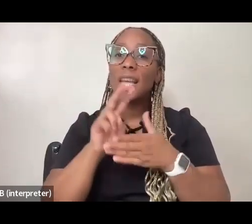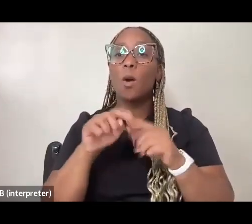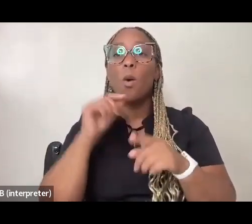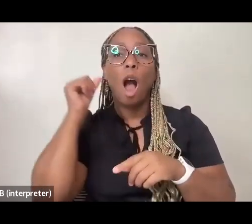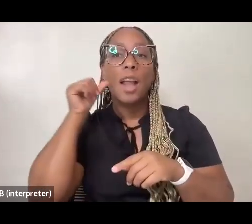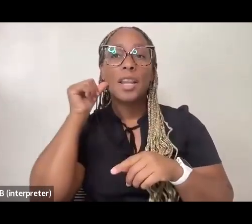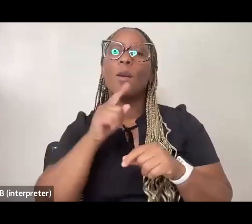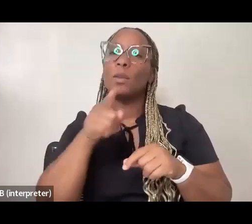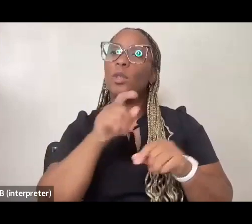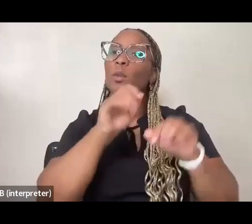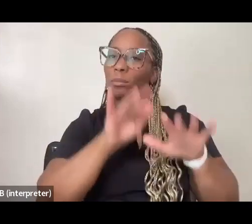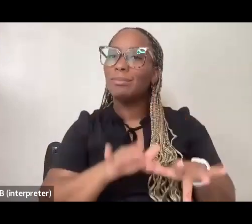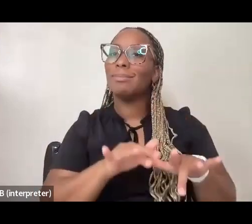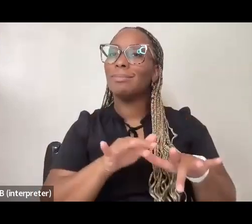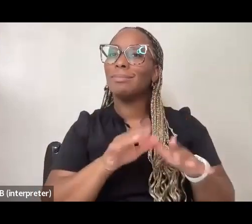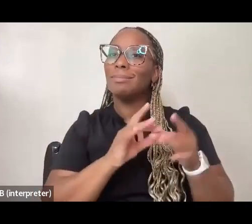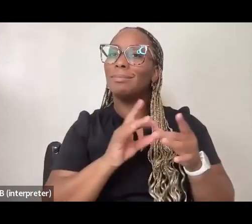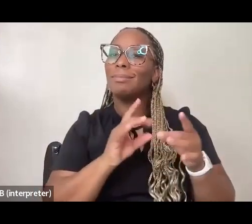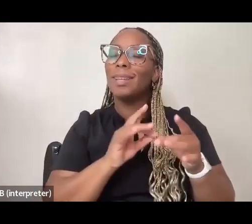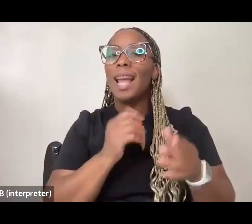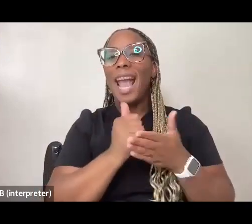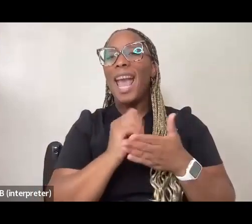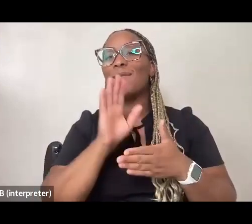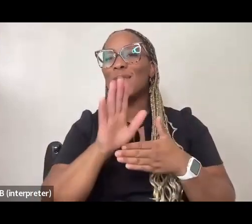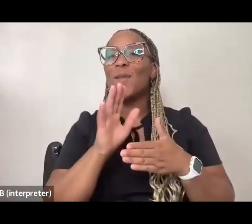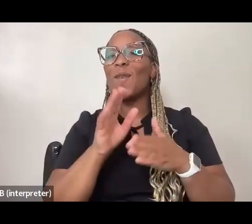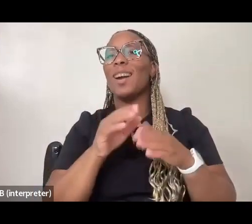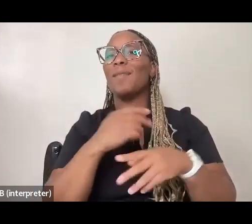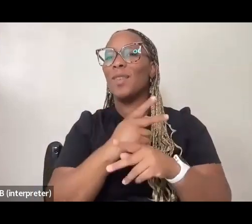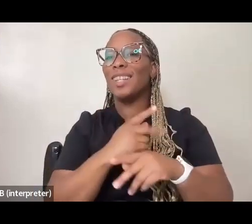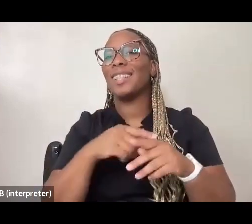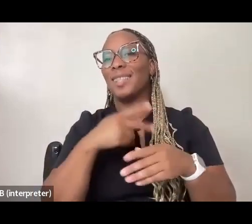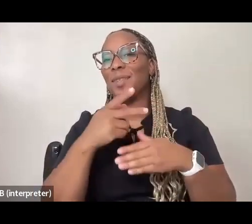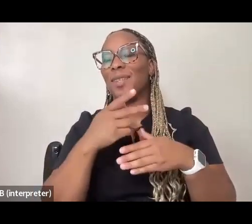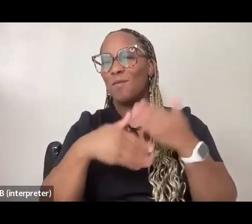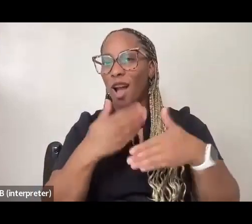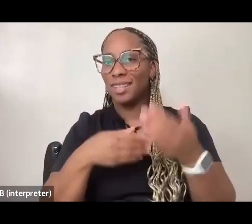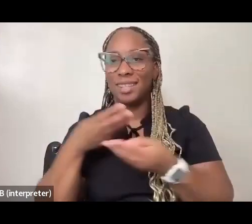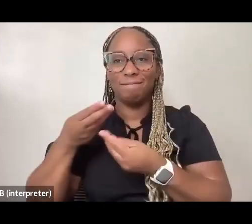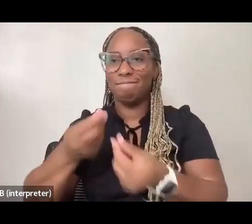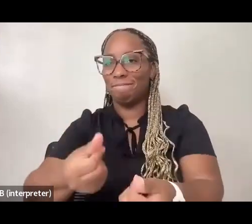write a script. It helps her own production process -- it helps your own production process because